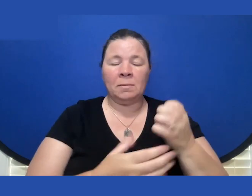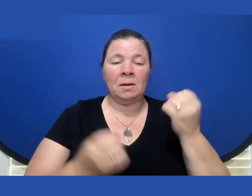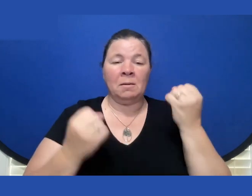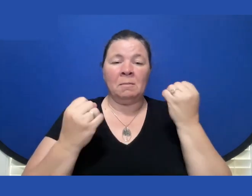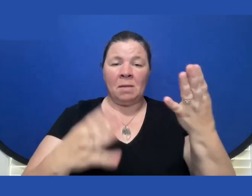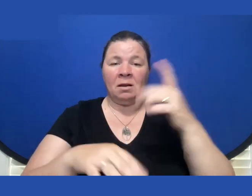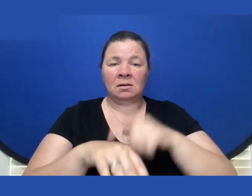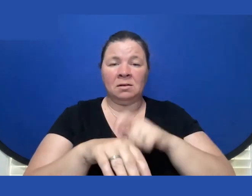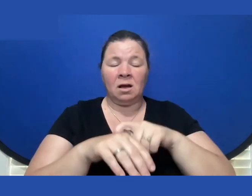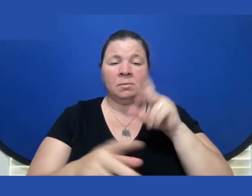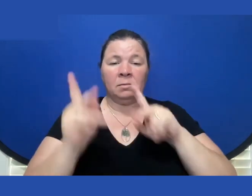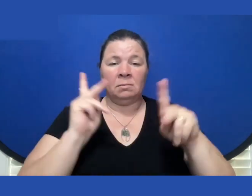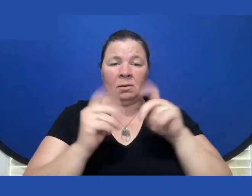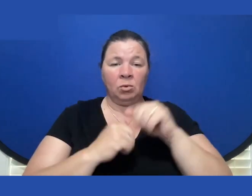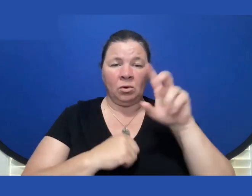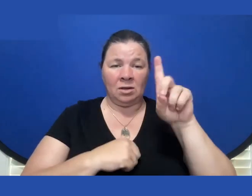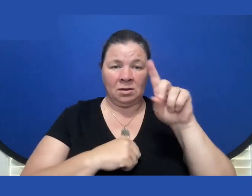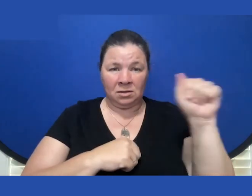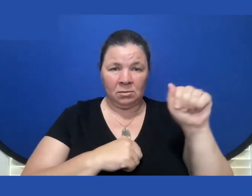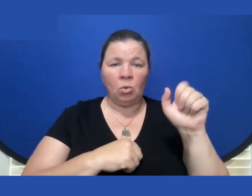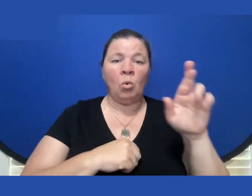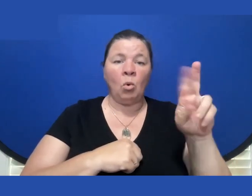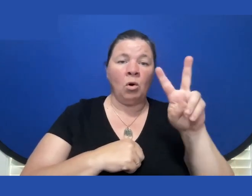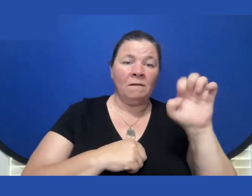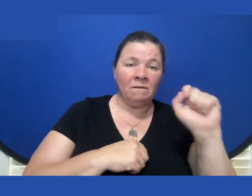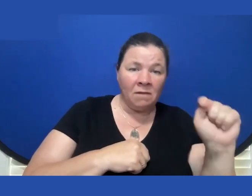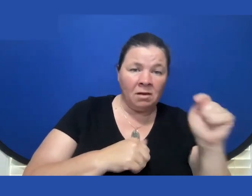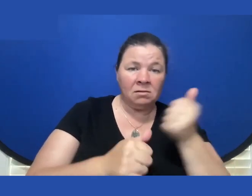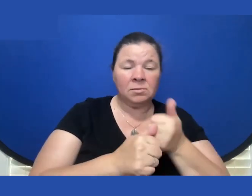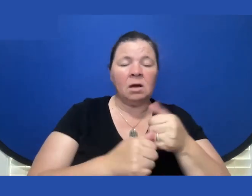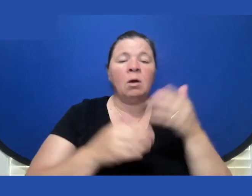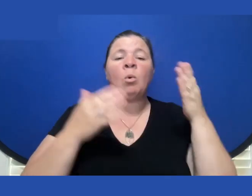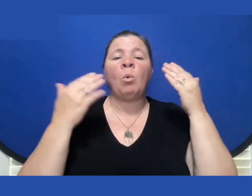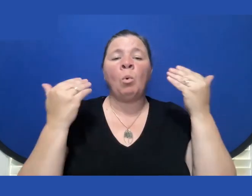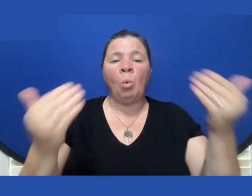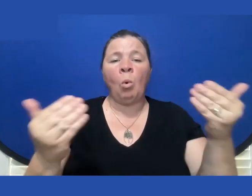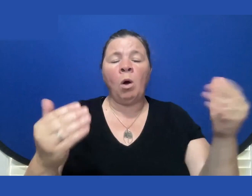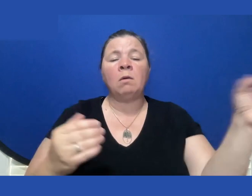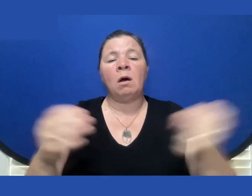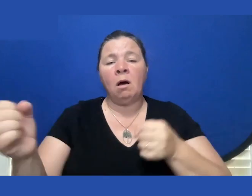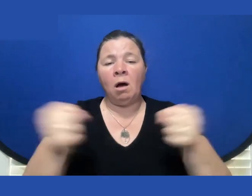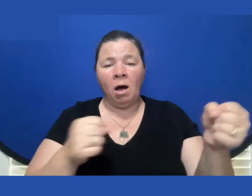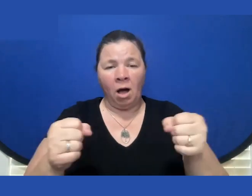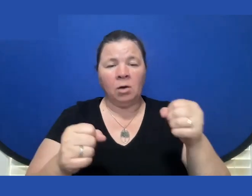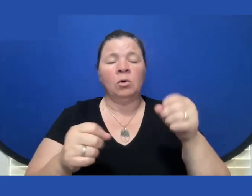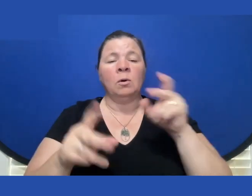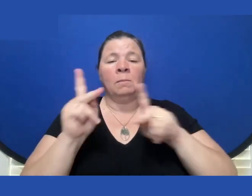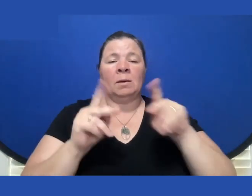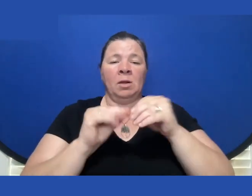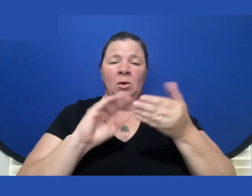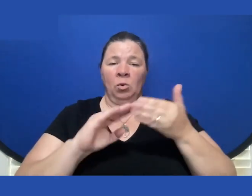as well as Veterans will go ahead and either hire folks within their community or subcontract,